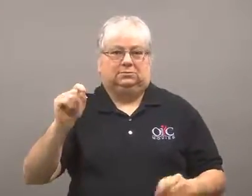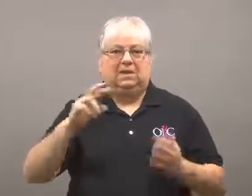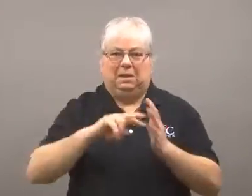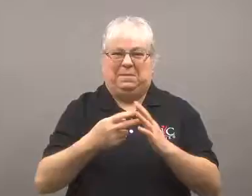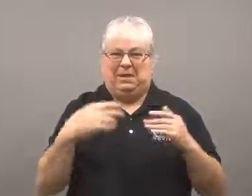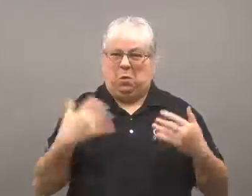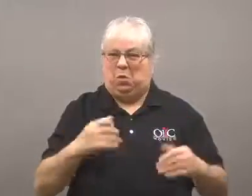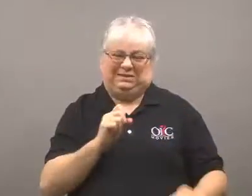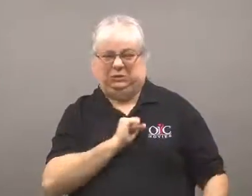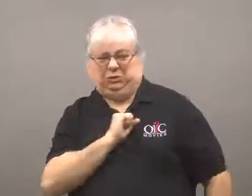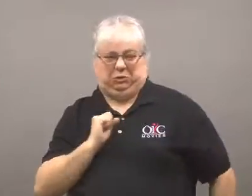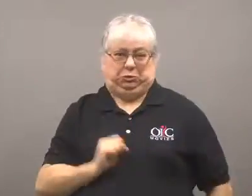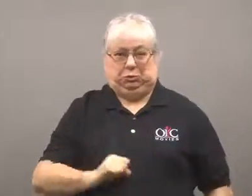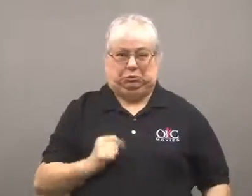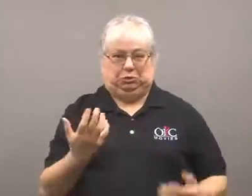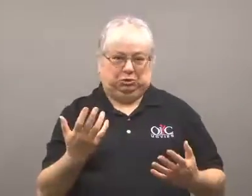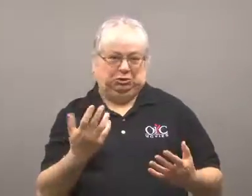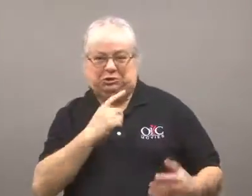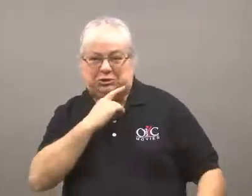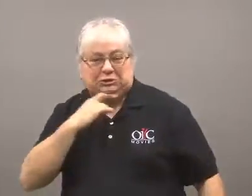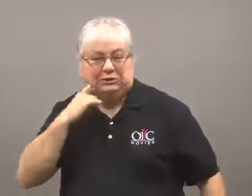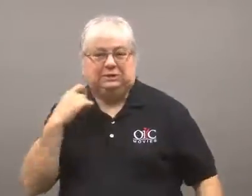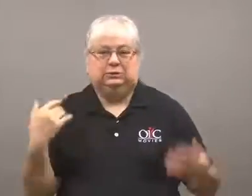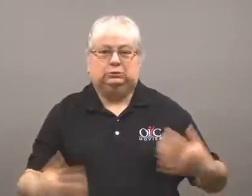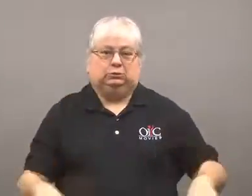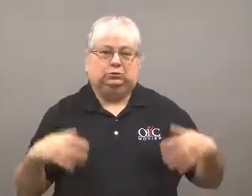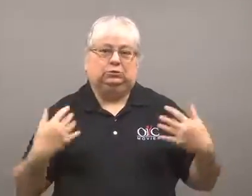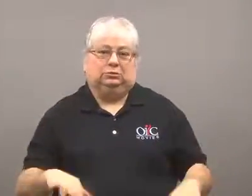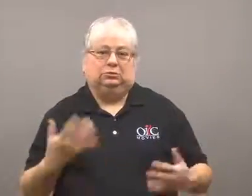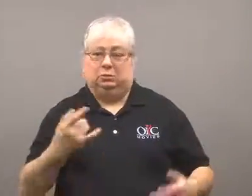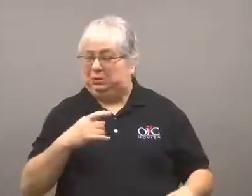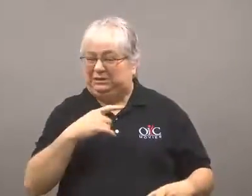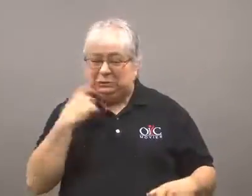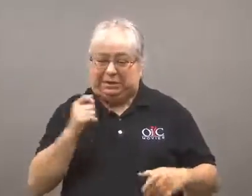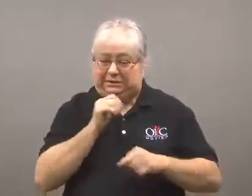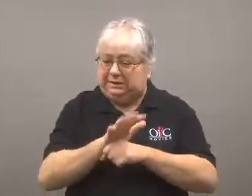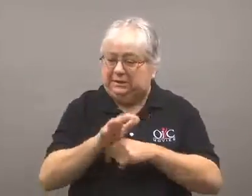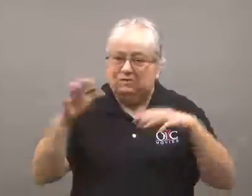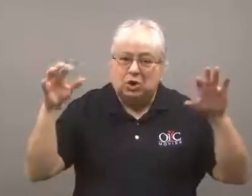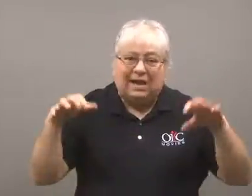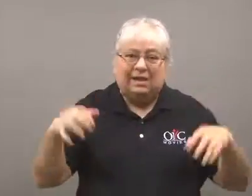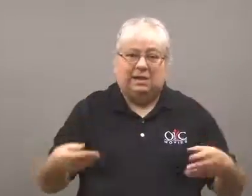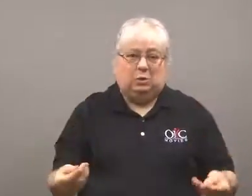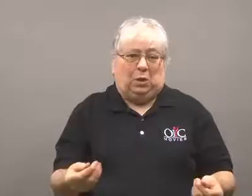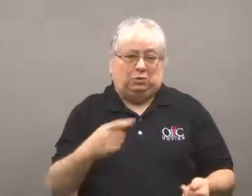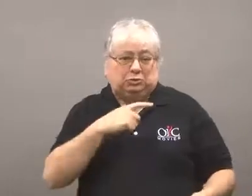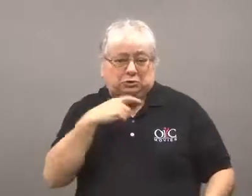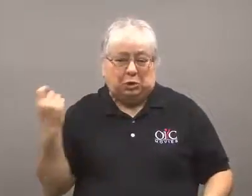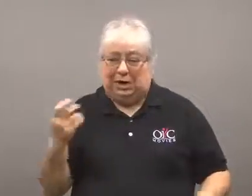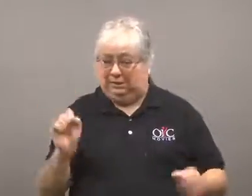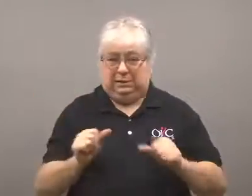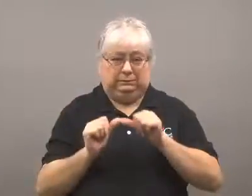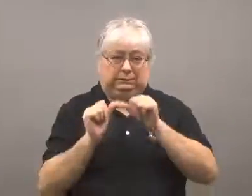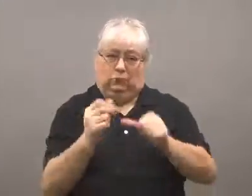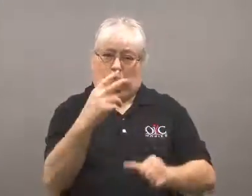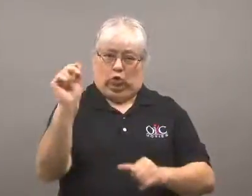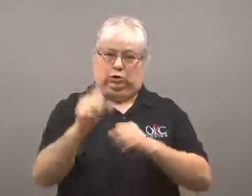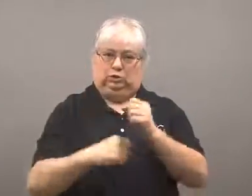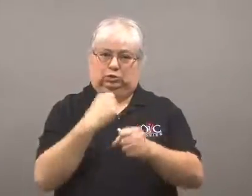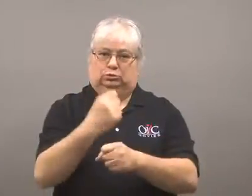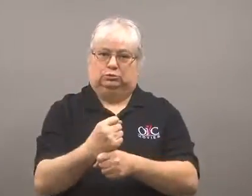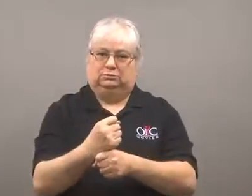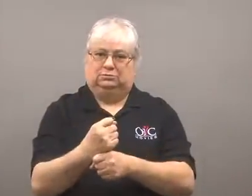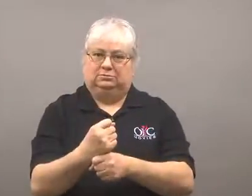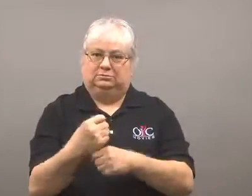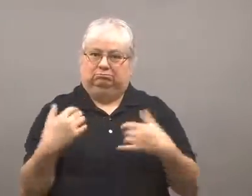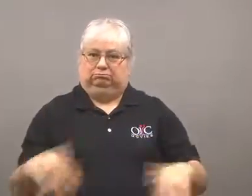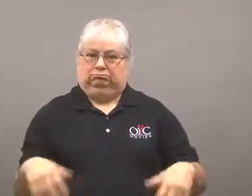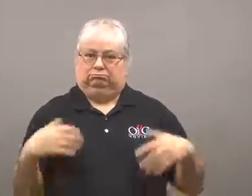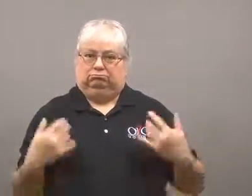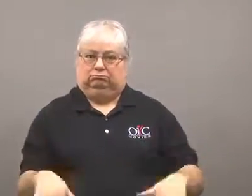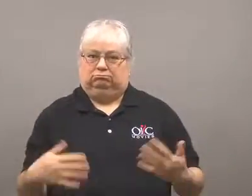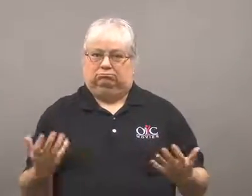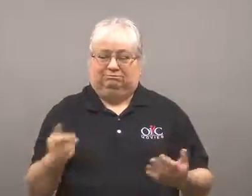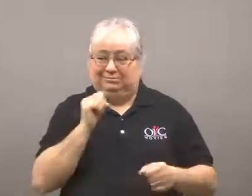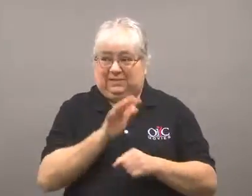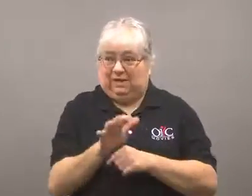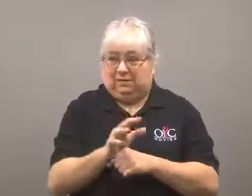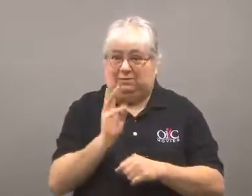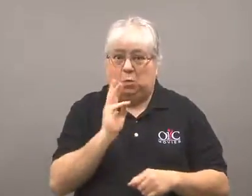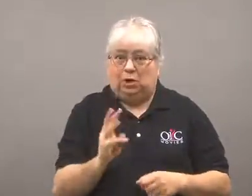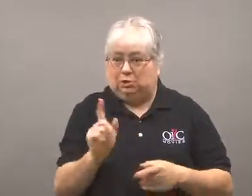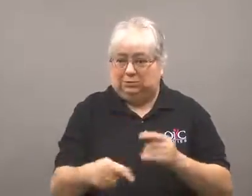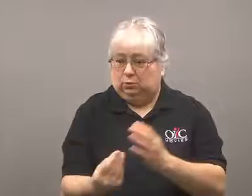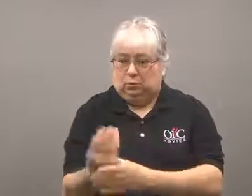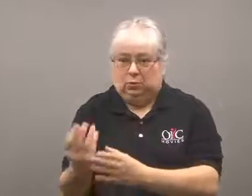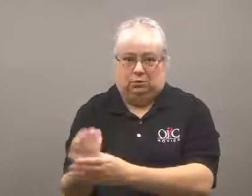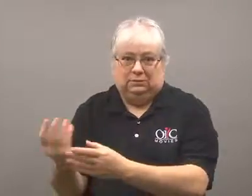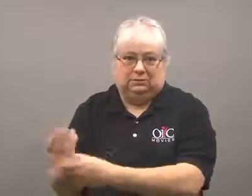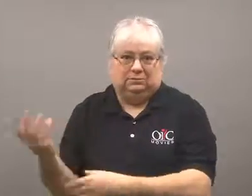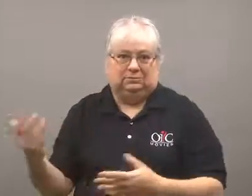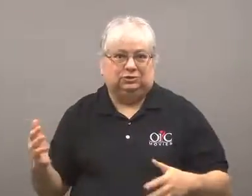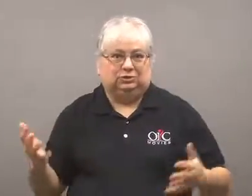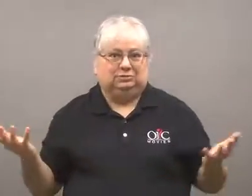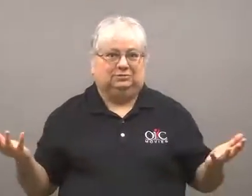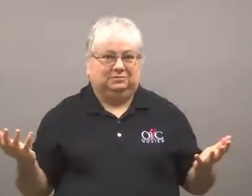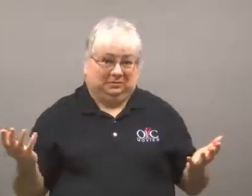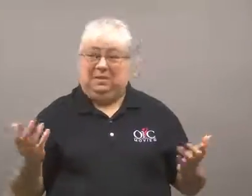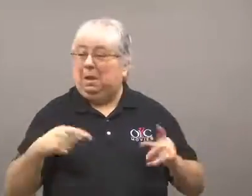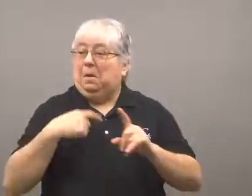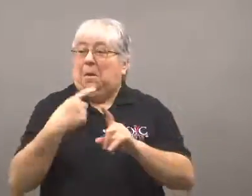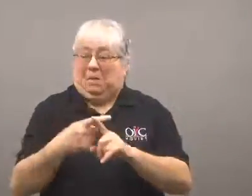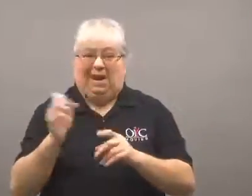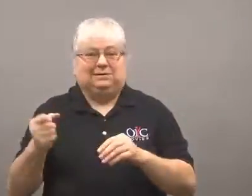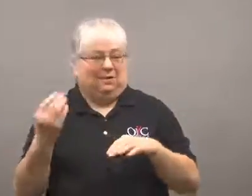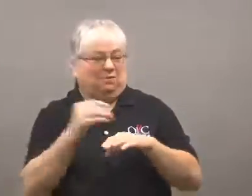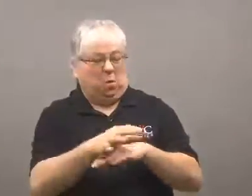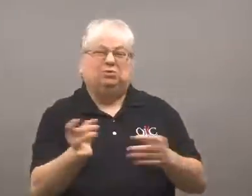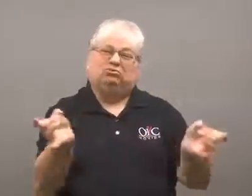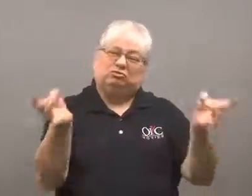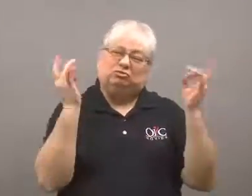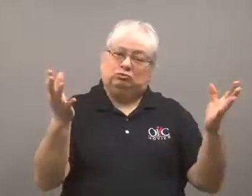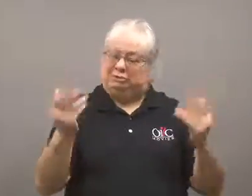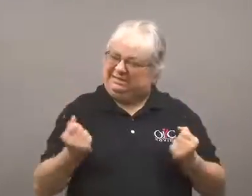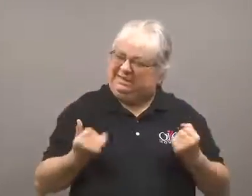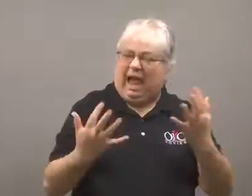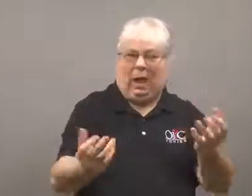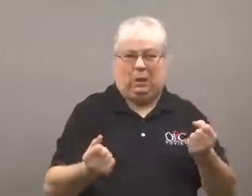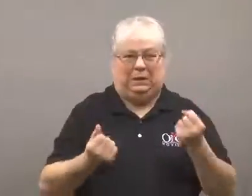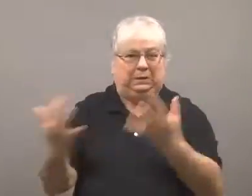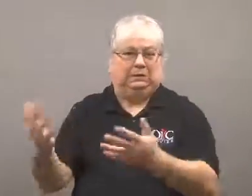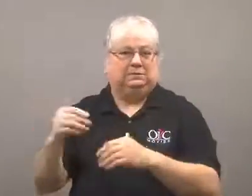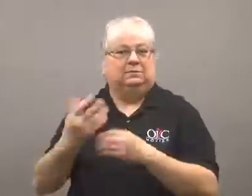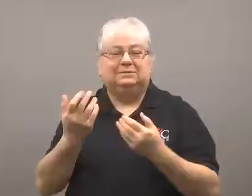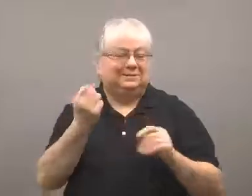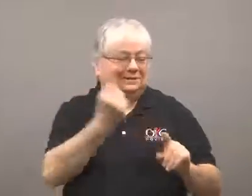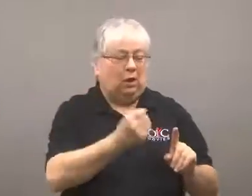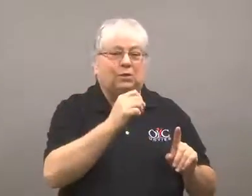This kind of drought would be extra dry with no rain, dry ground, and last 30 years.